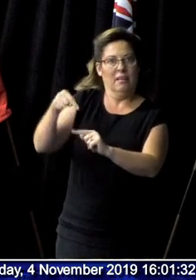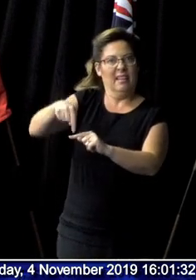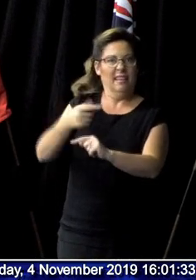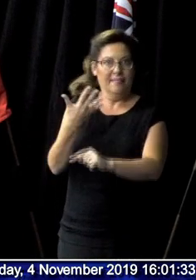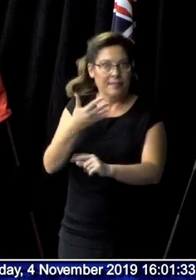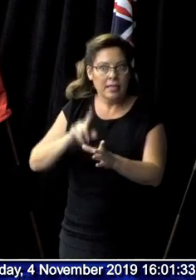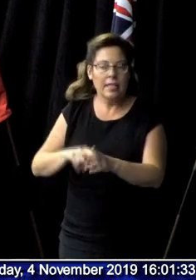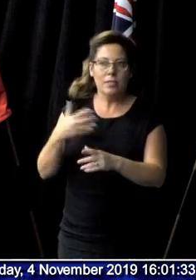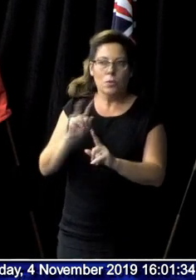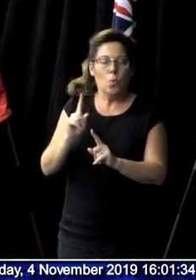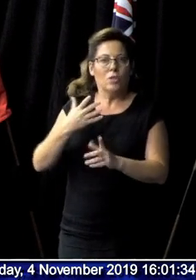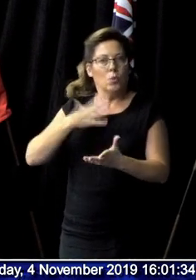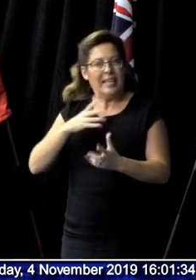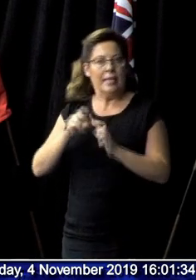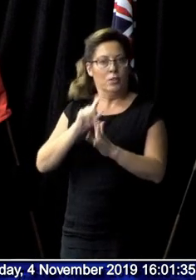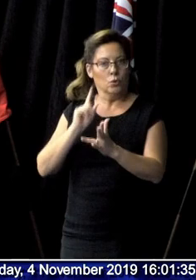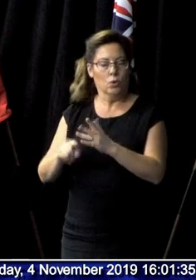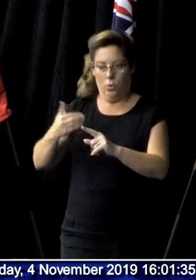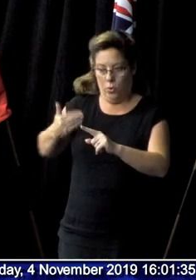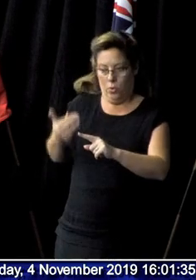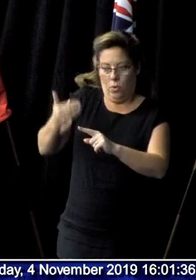What would be the preconditions that would have to be satisfied?